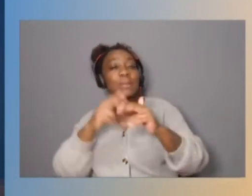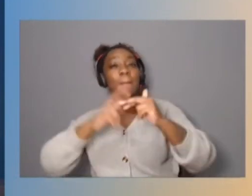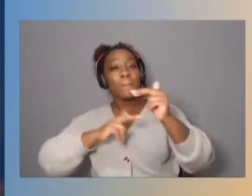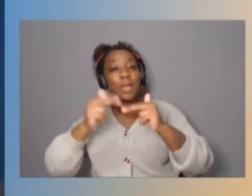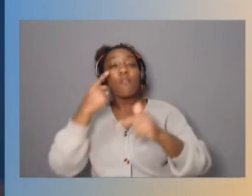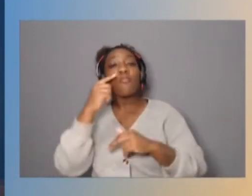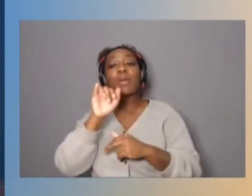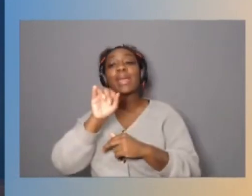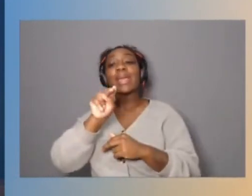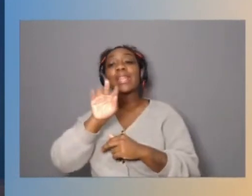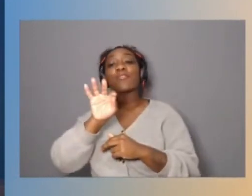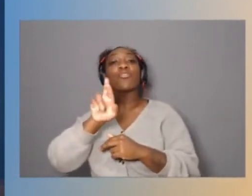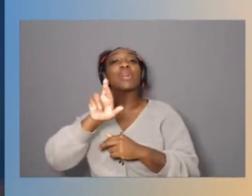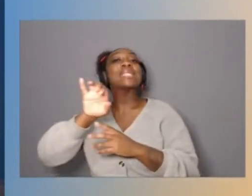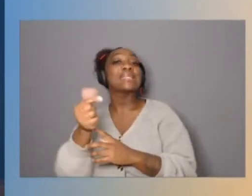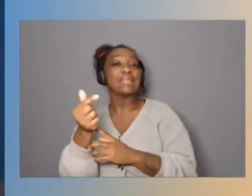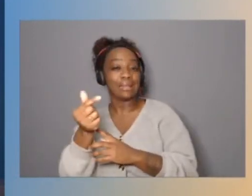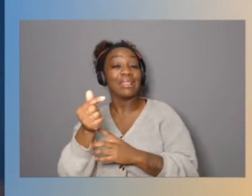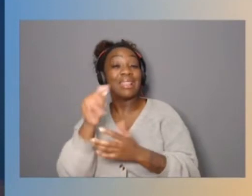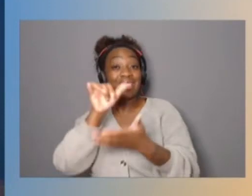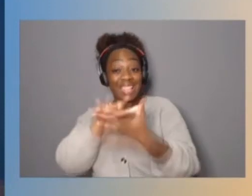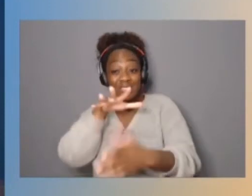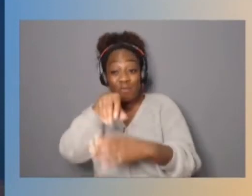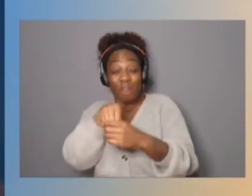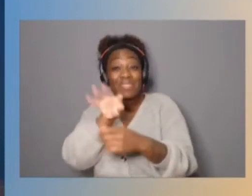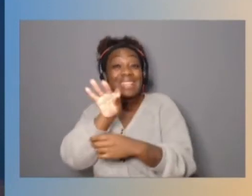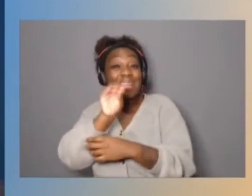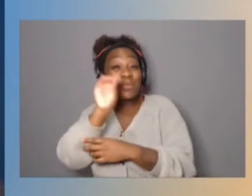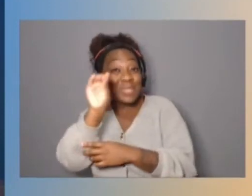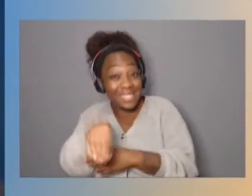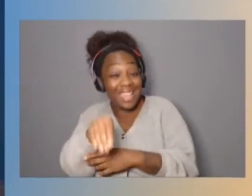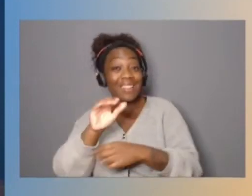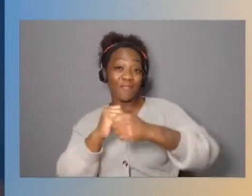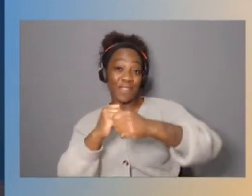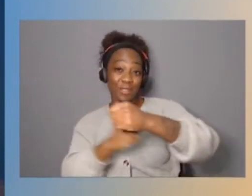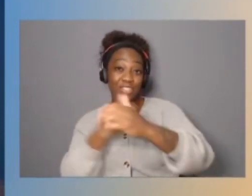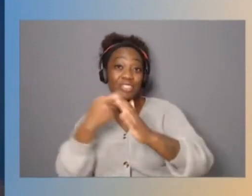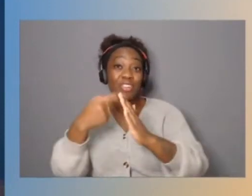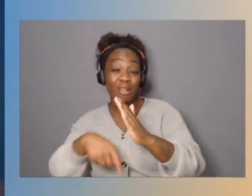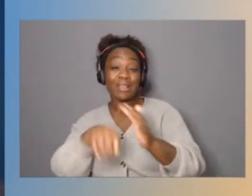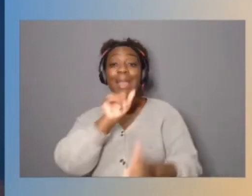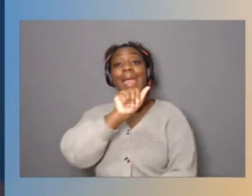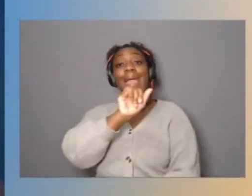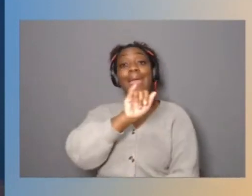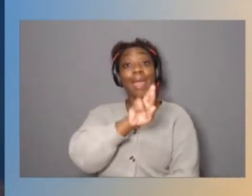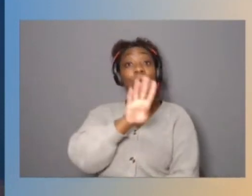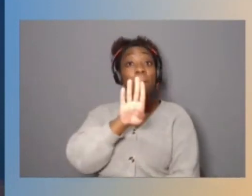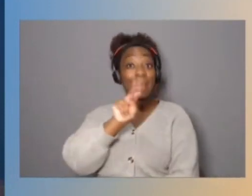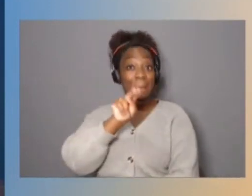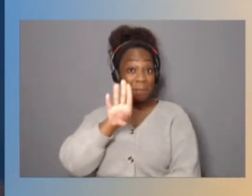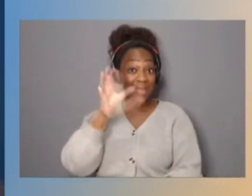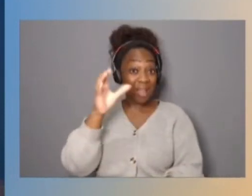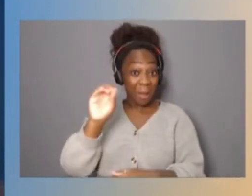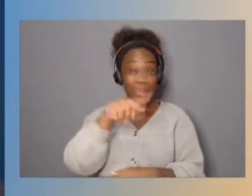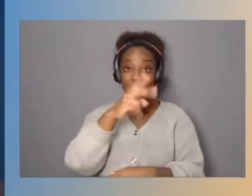90% of the infrastructure costs. Airbnb saw 2x improvement in their throughput just out of the box for NLP models